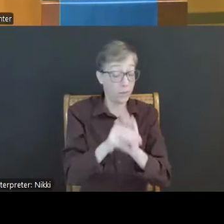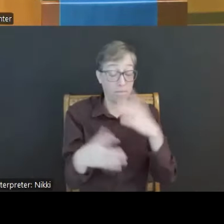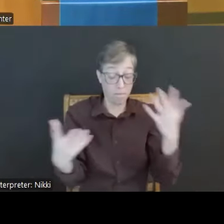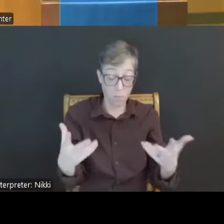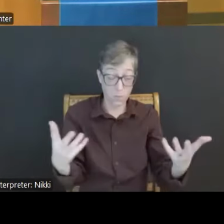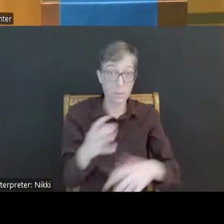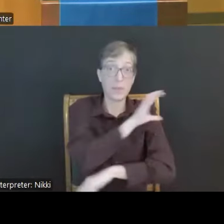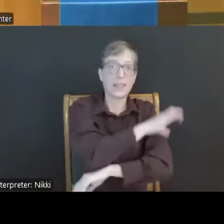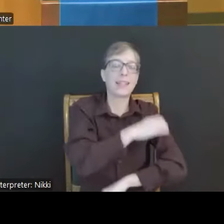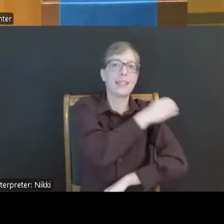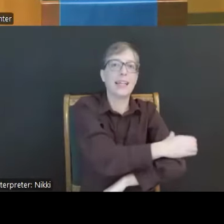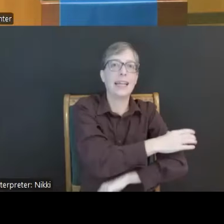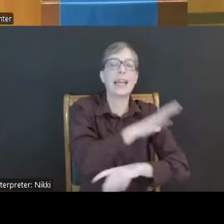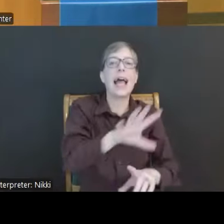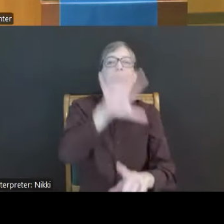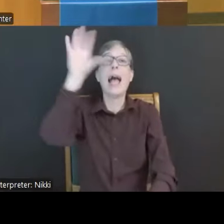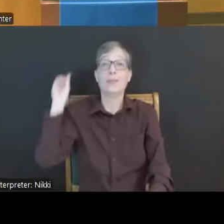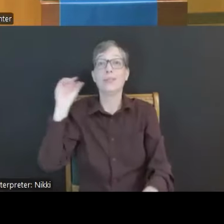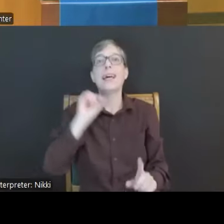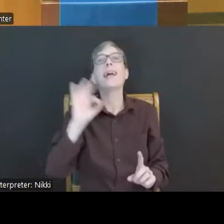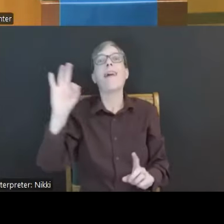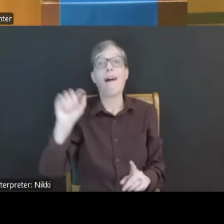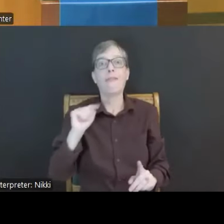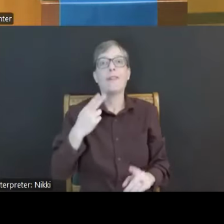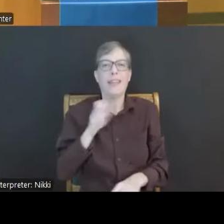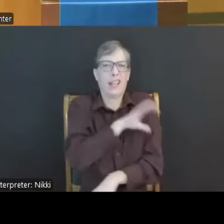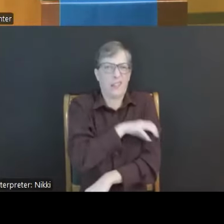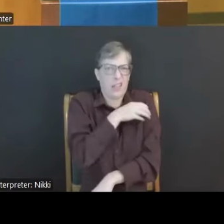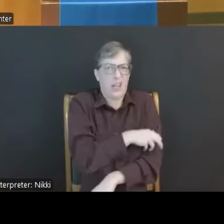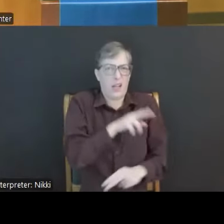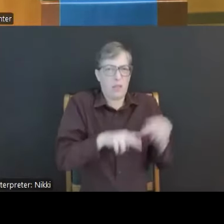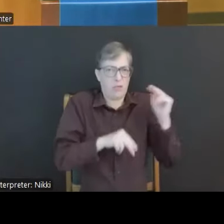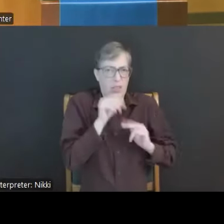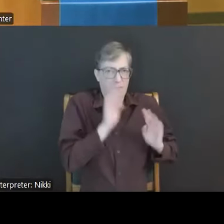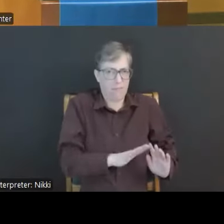and we've been engaging in our community um and not just staying behind the four walls and letting